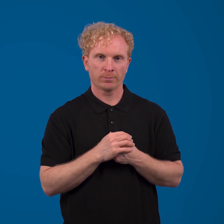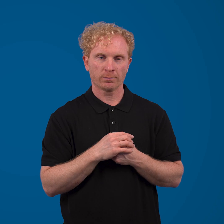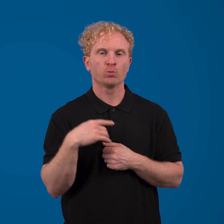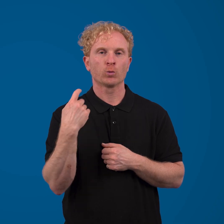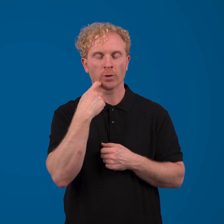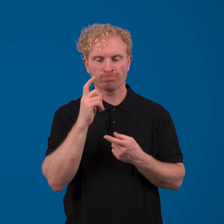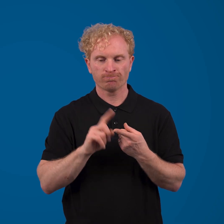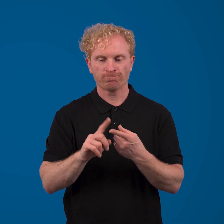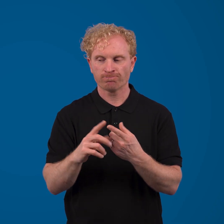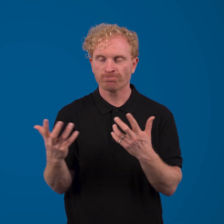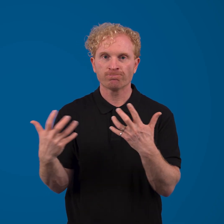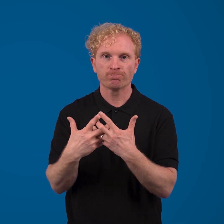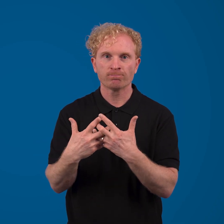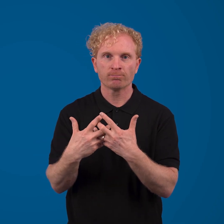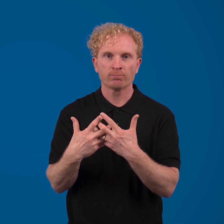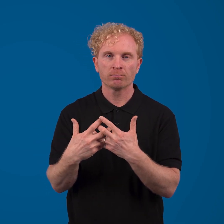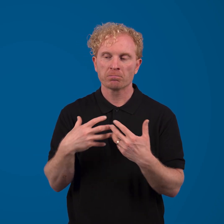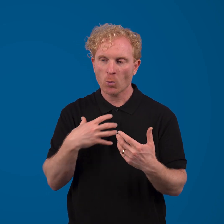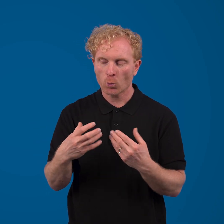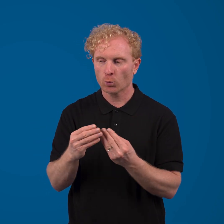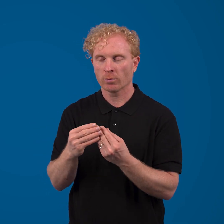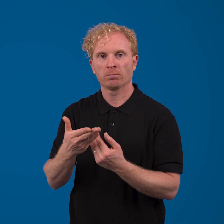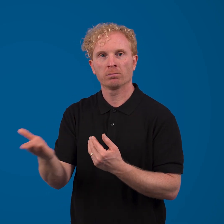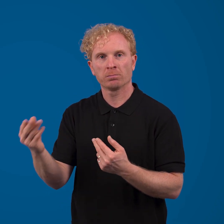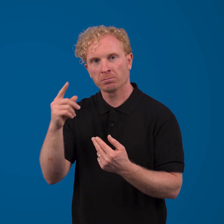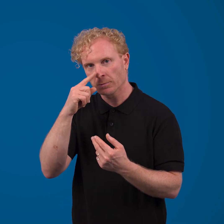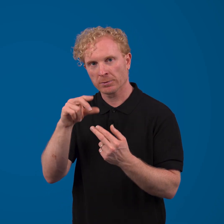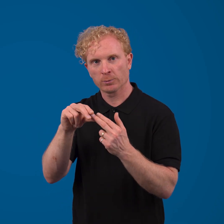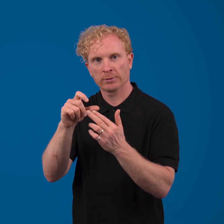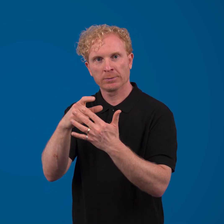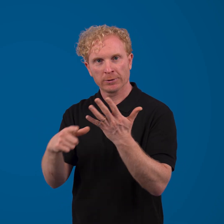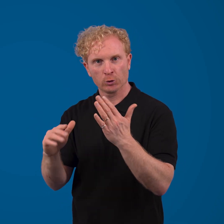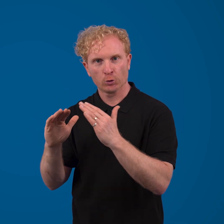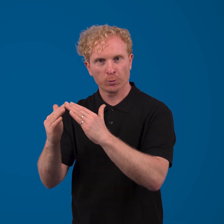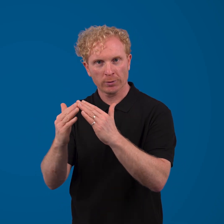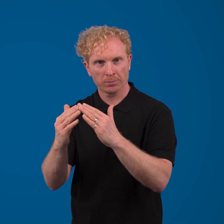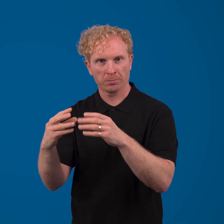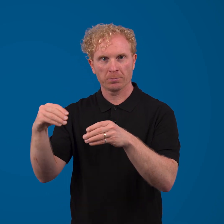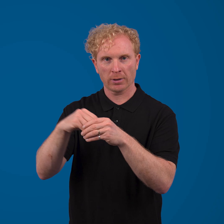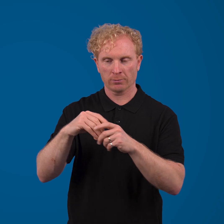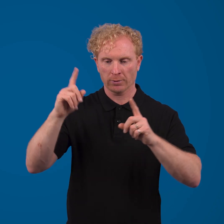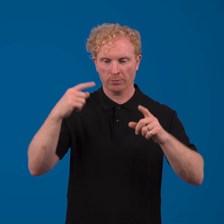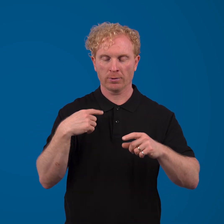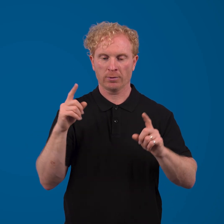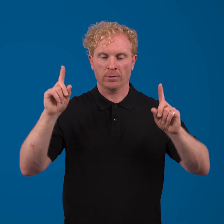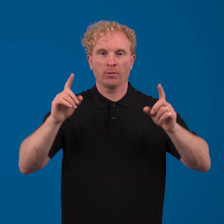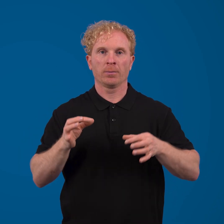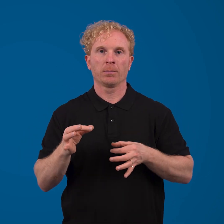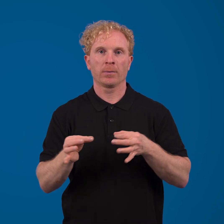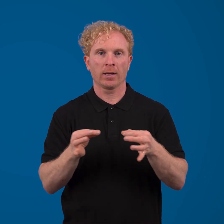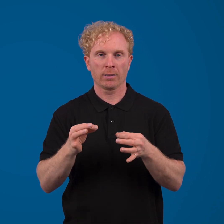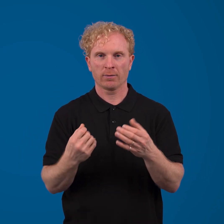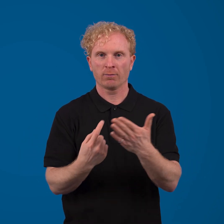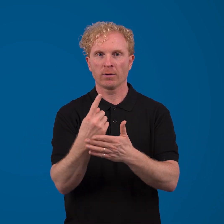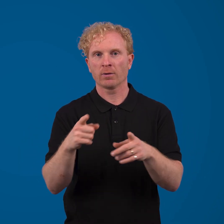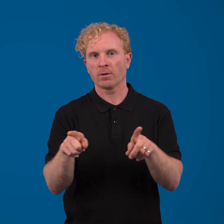We will engage further with the disability community as part of existing planned events such as